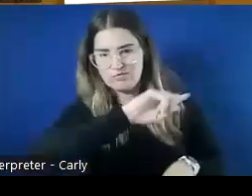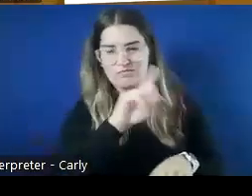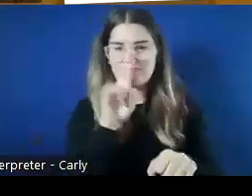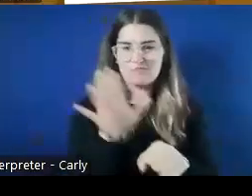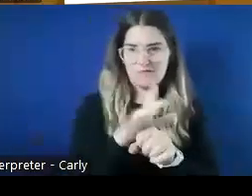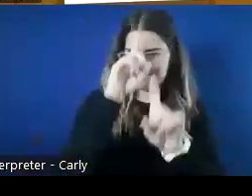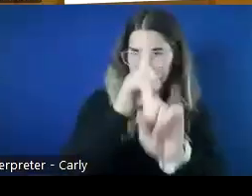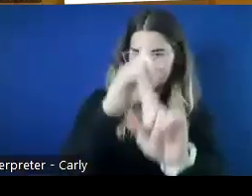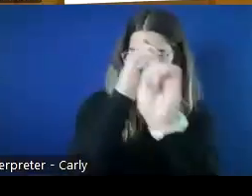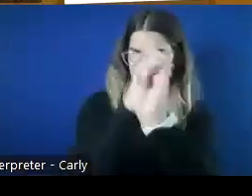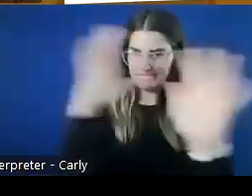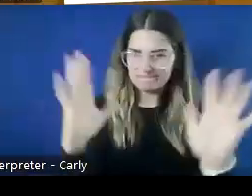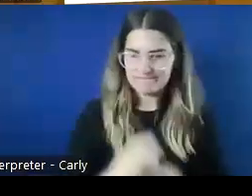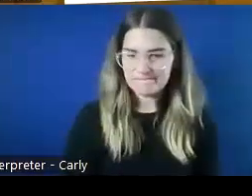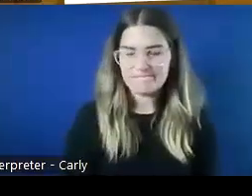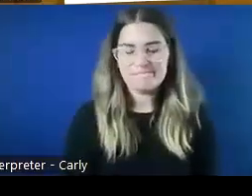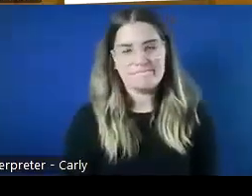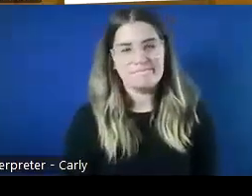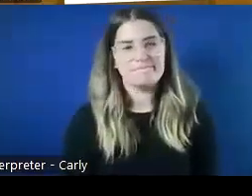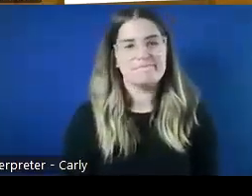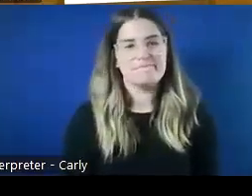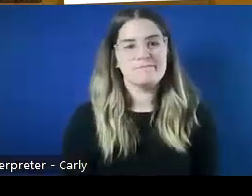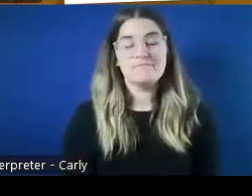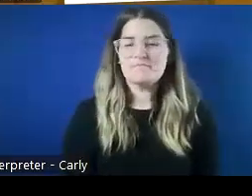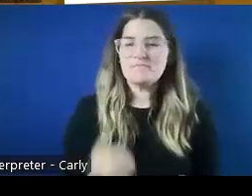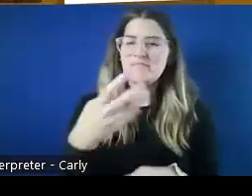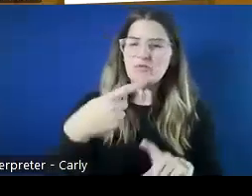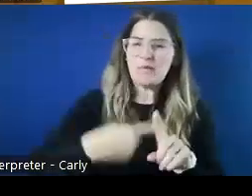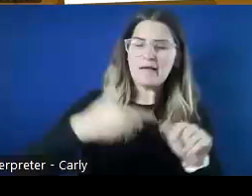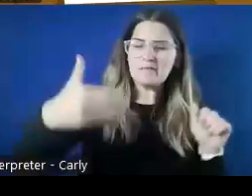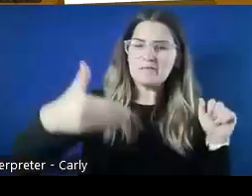I I I do for real every couple months have conversations with other institutions that